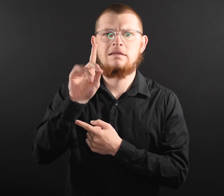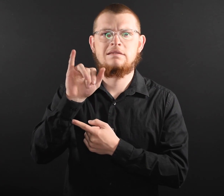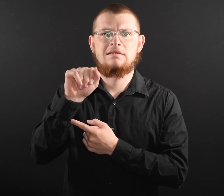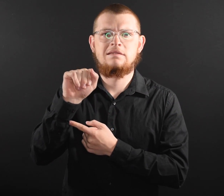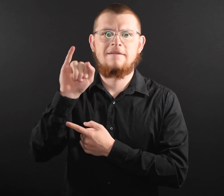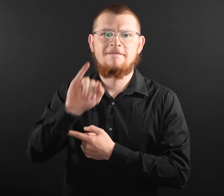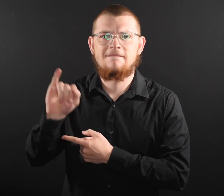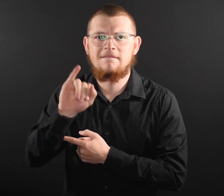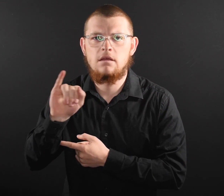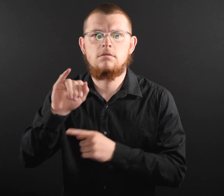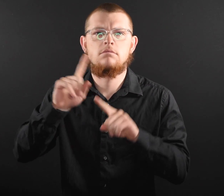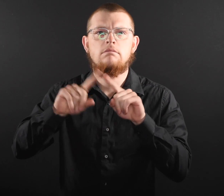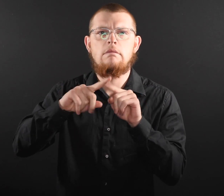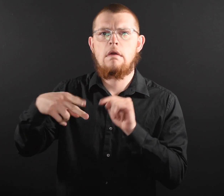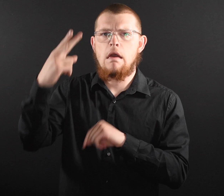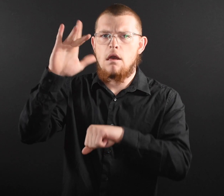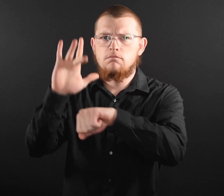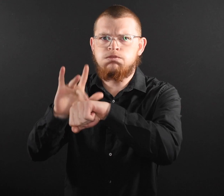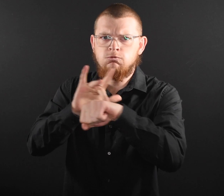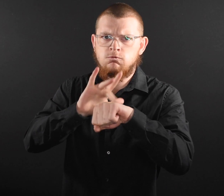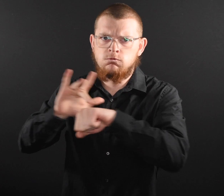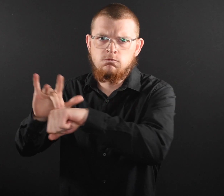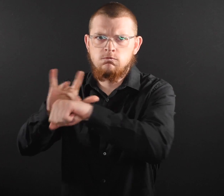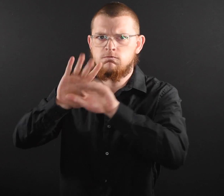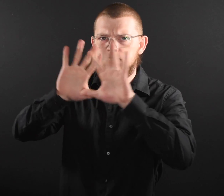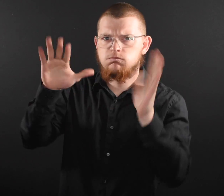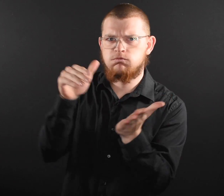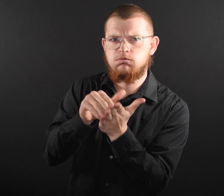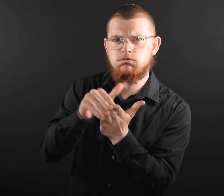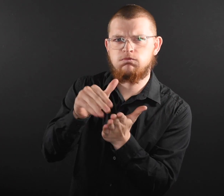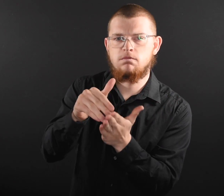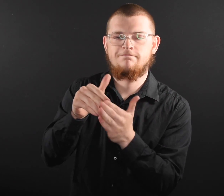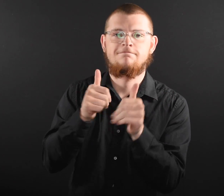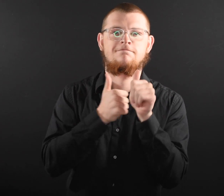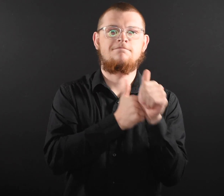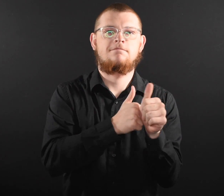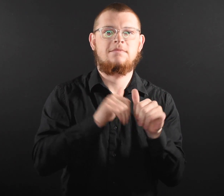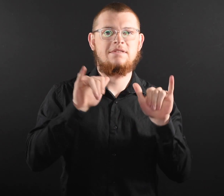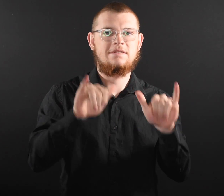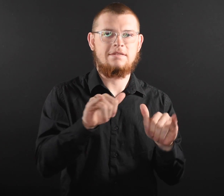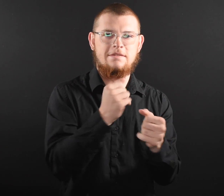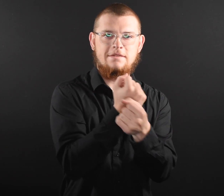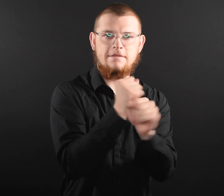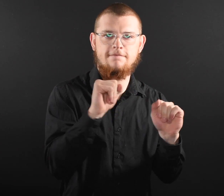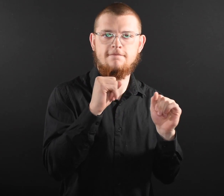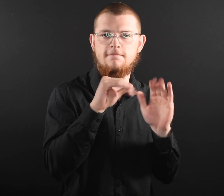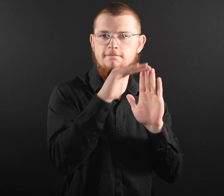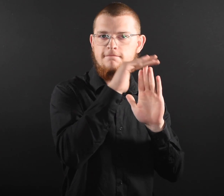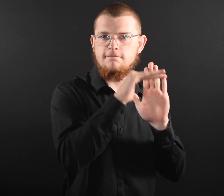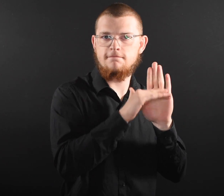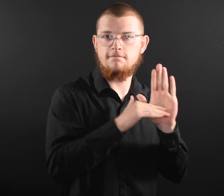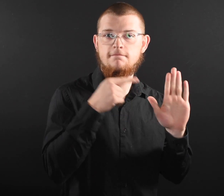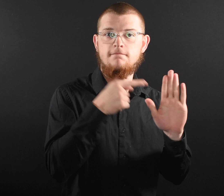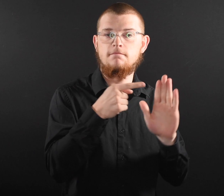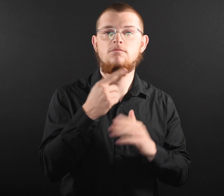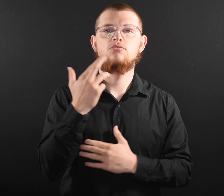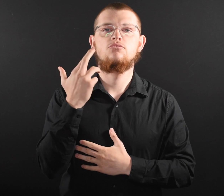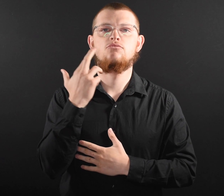surfaces frequently according to Stay Safe Guidance for Restaurants and Bars